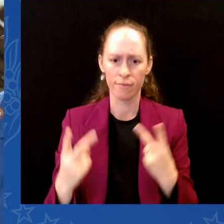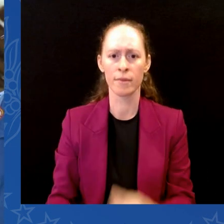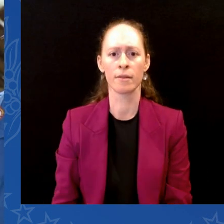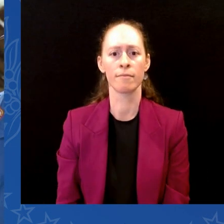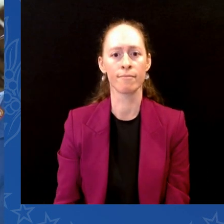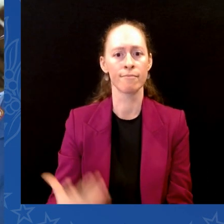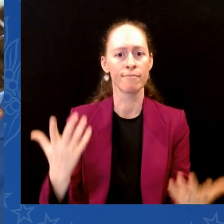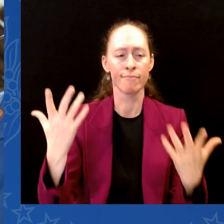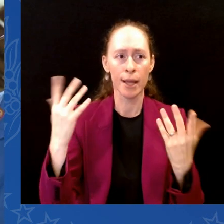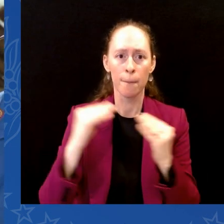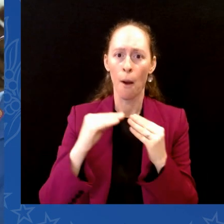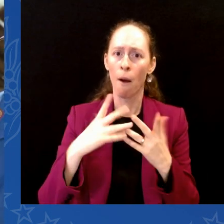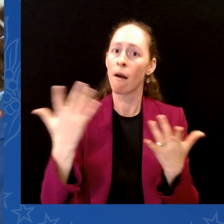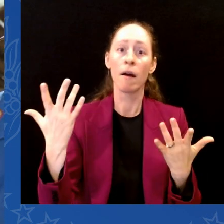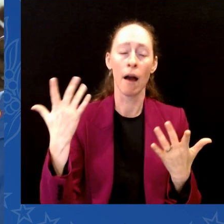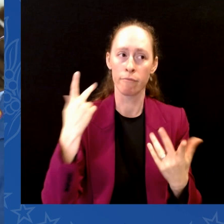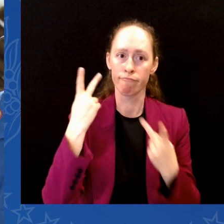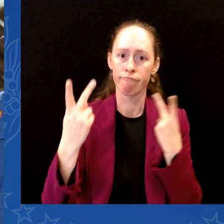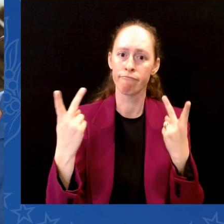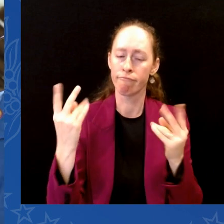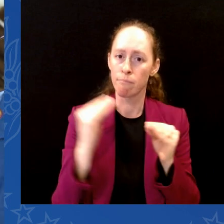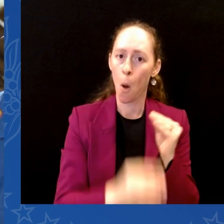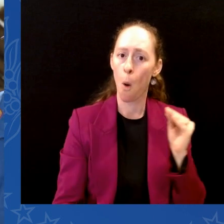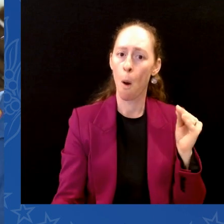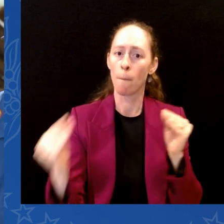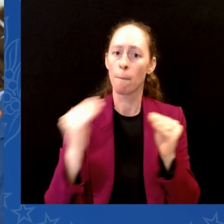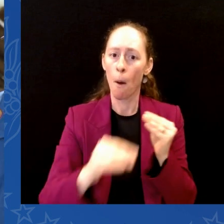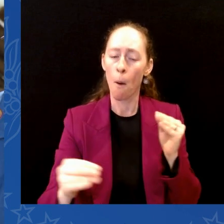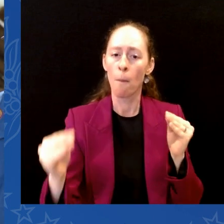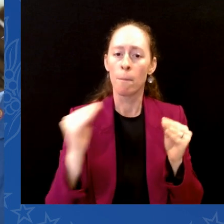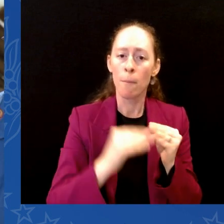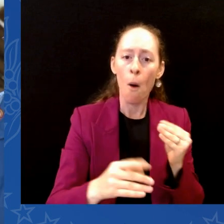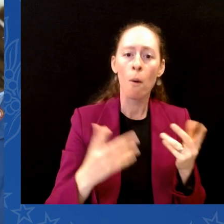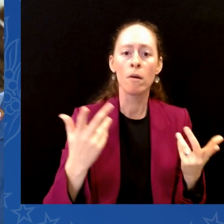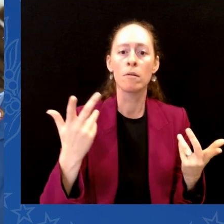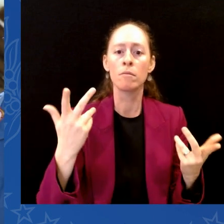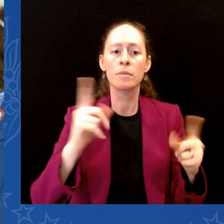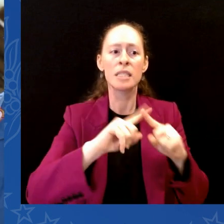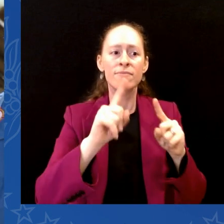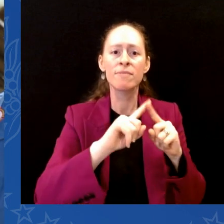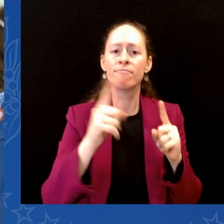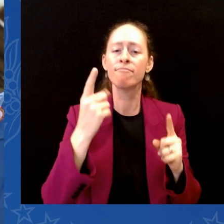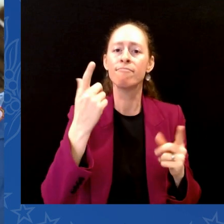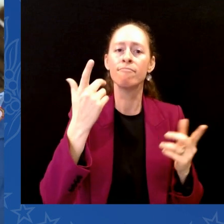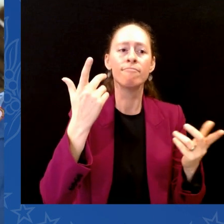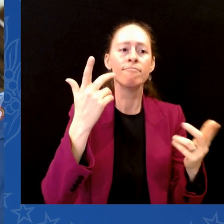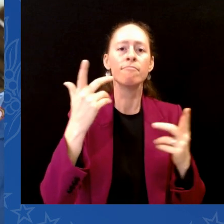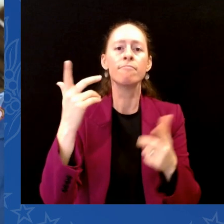et cetera have burned to the ground in California, Oregon, Wisconsin --